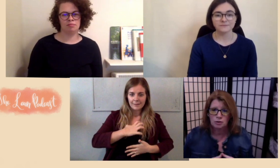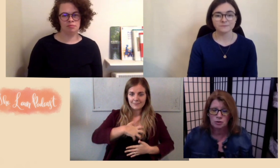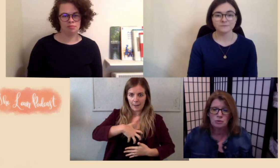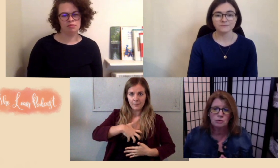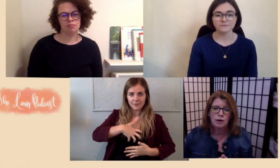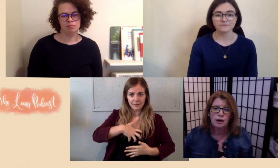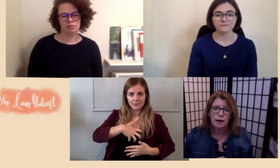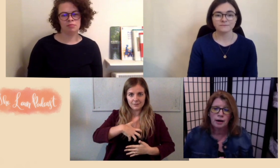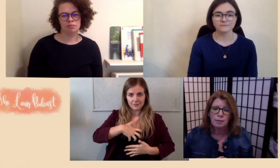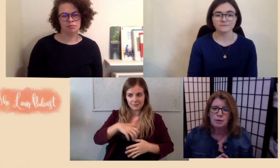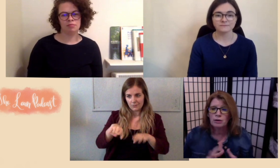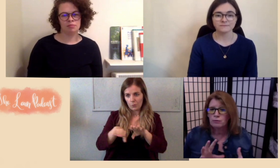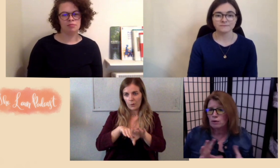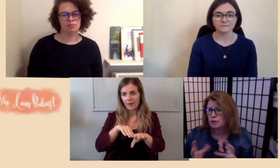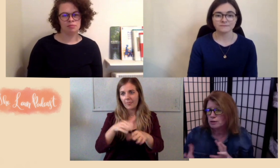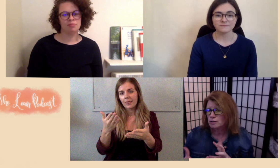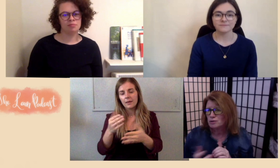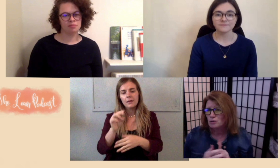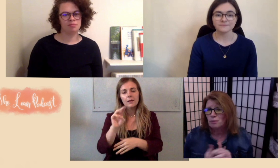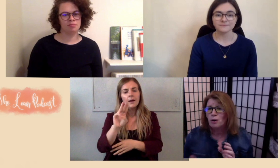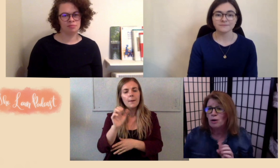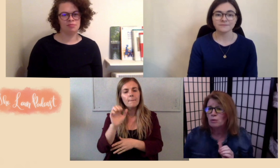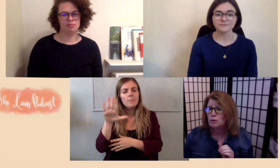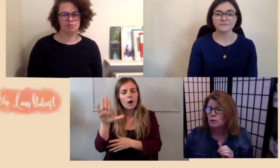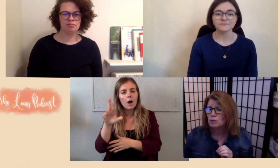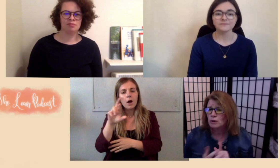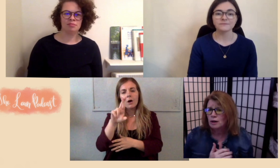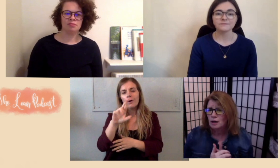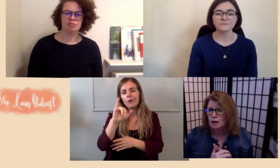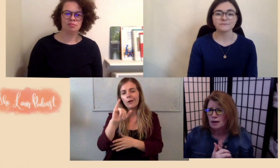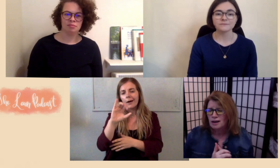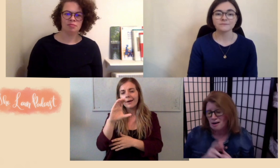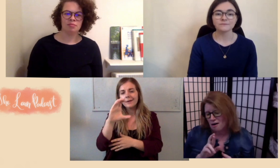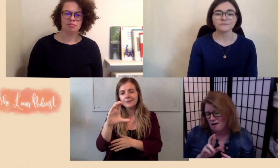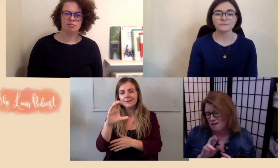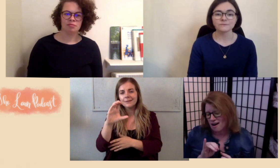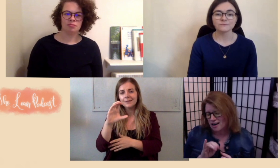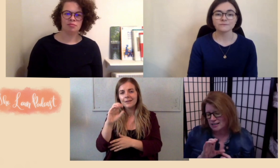R-I-C-O-E-U-R, French philosopher, called disorientation